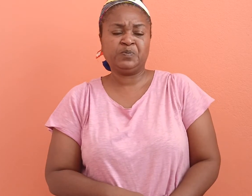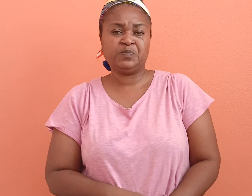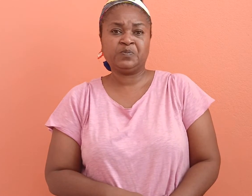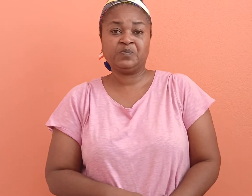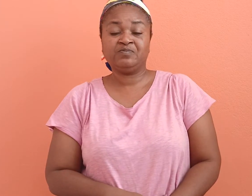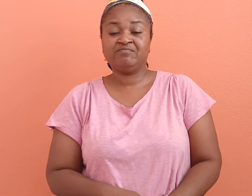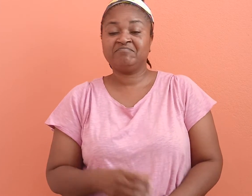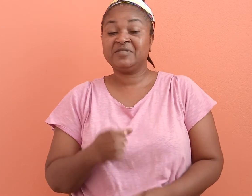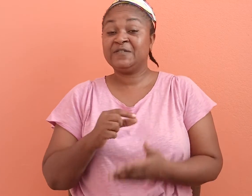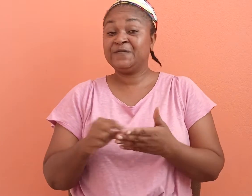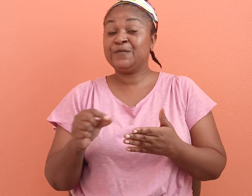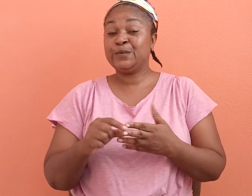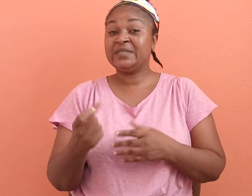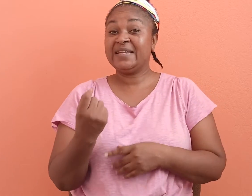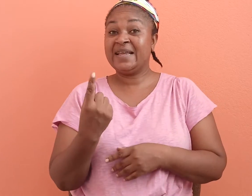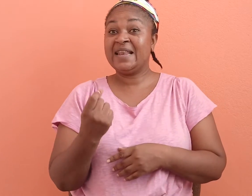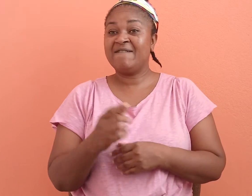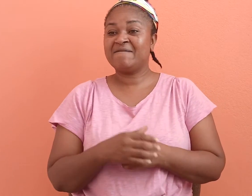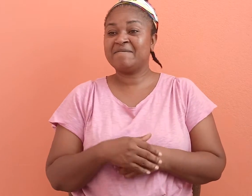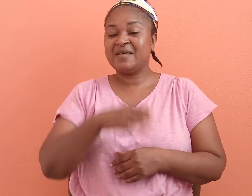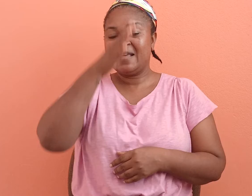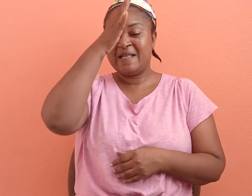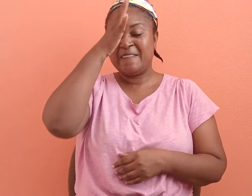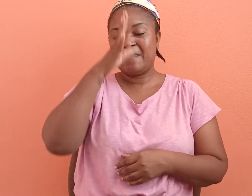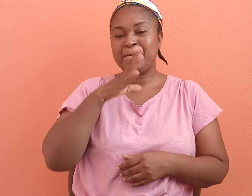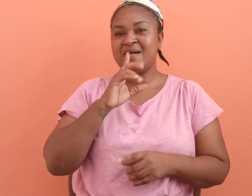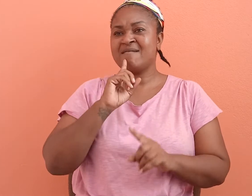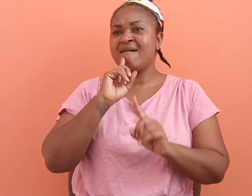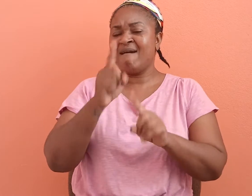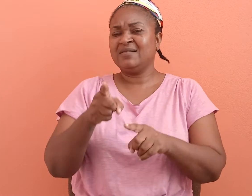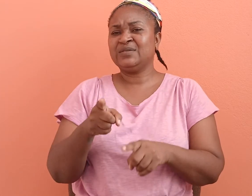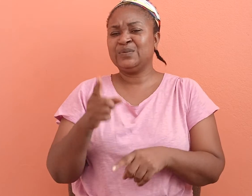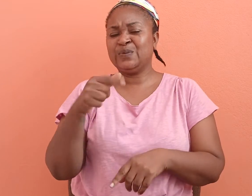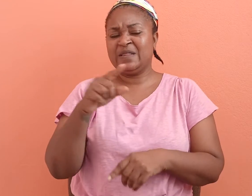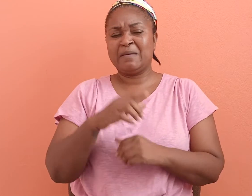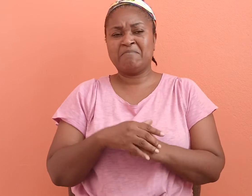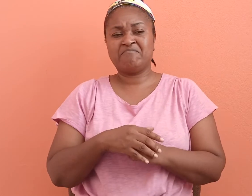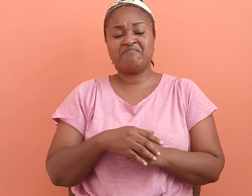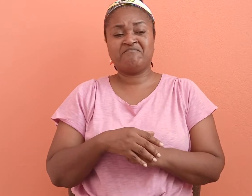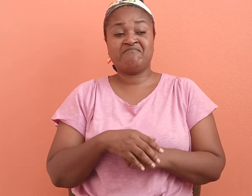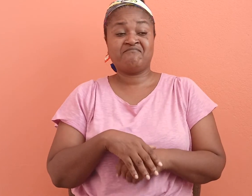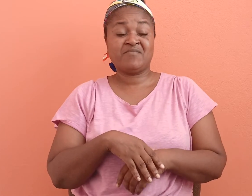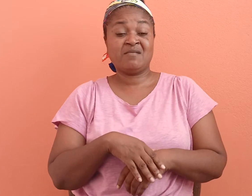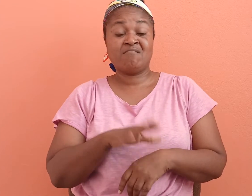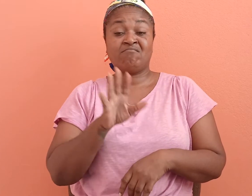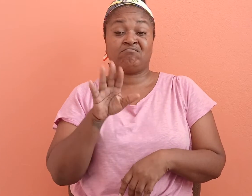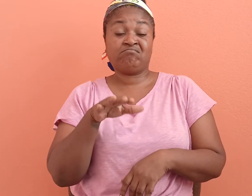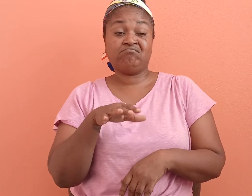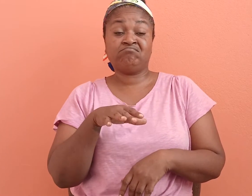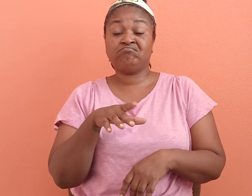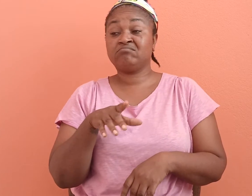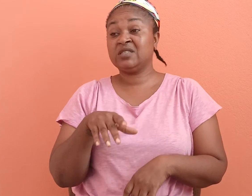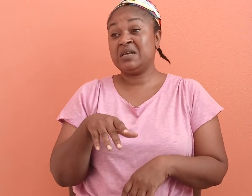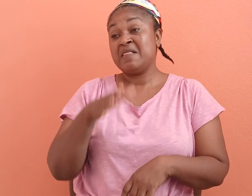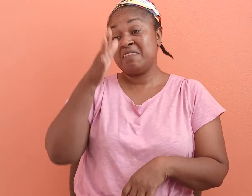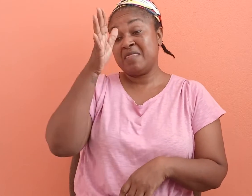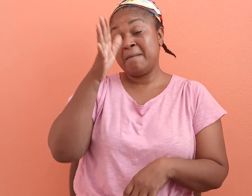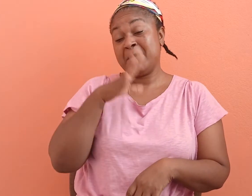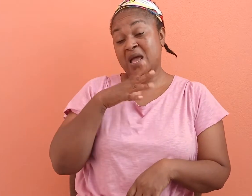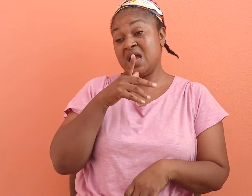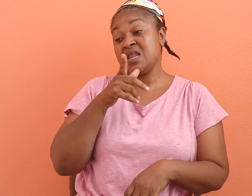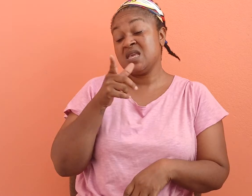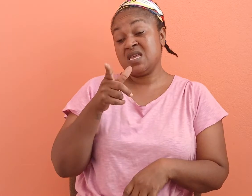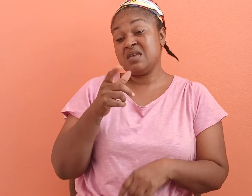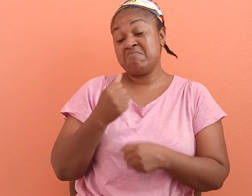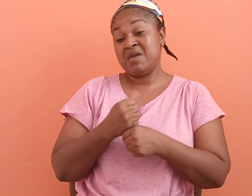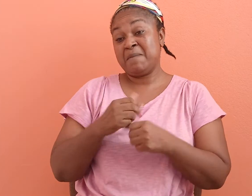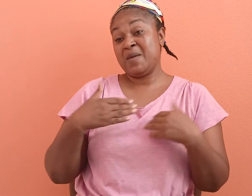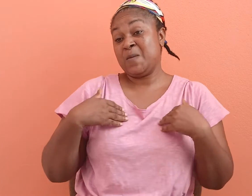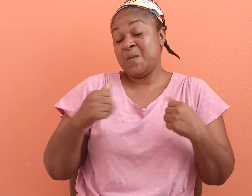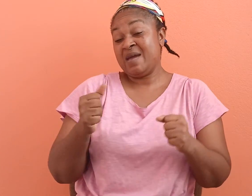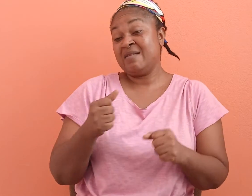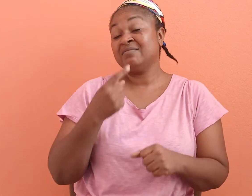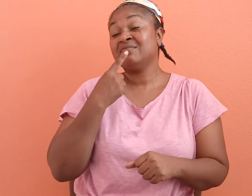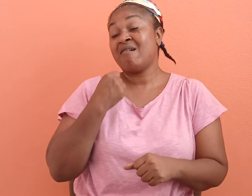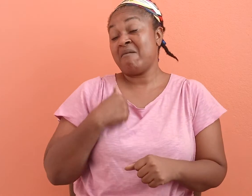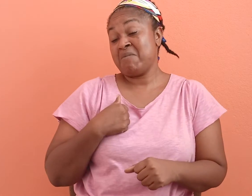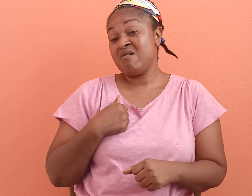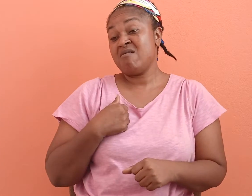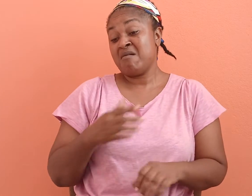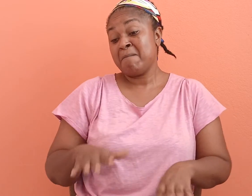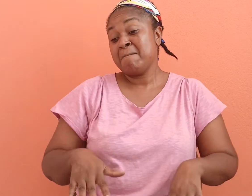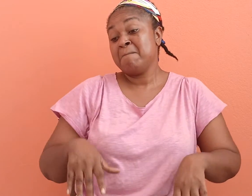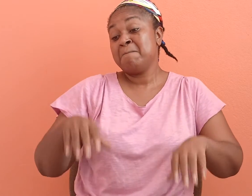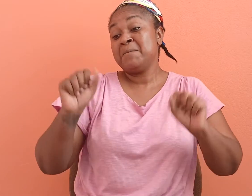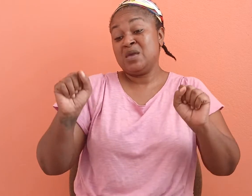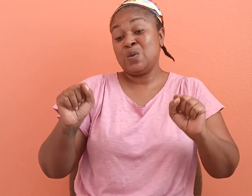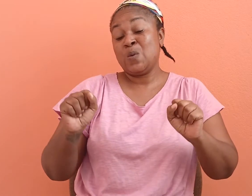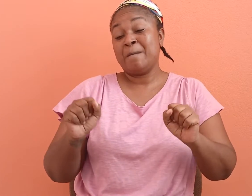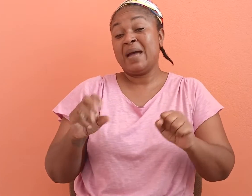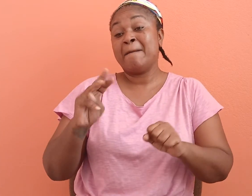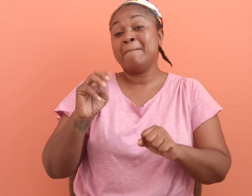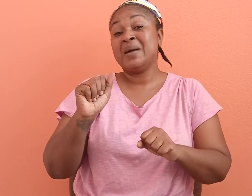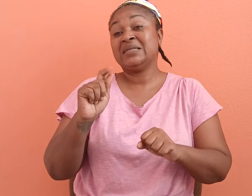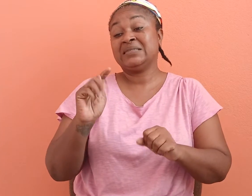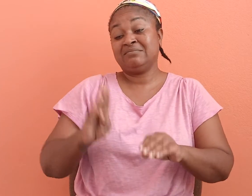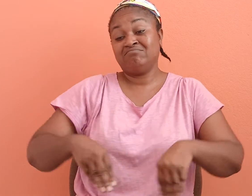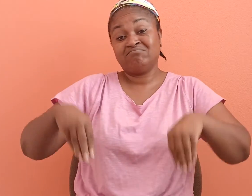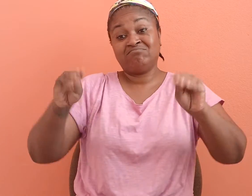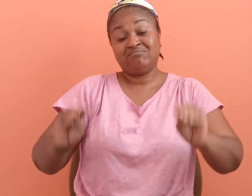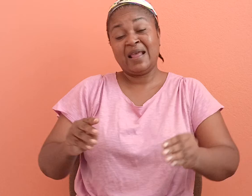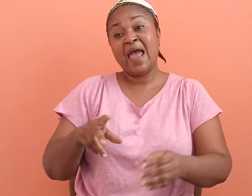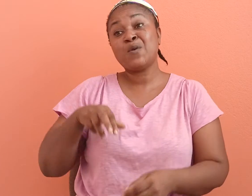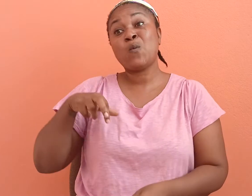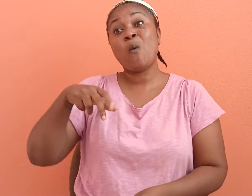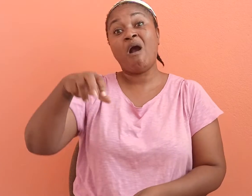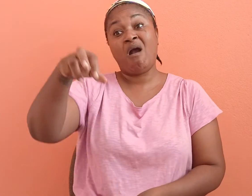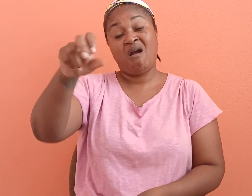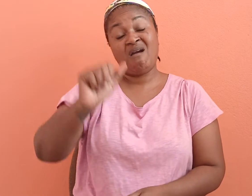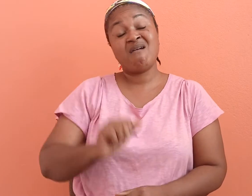11 He answered, “The man who made me well said to me, ‘Pick up your mat and walk.’”